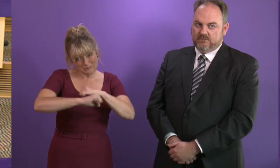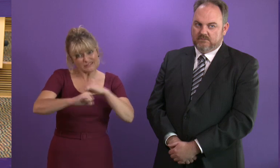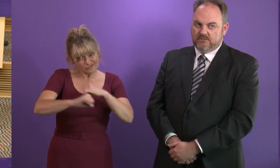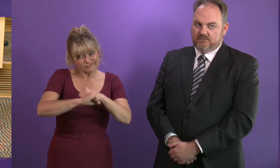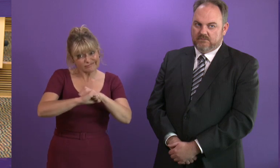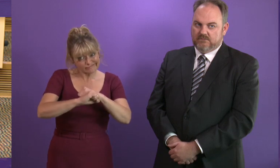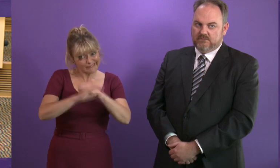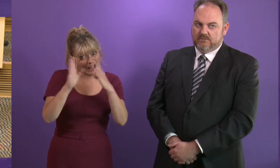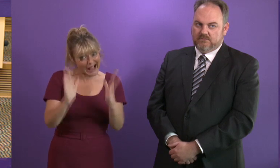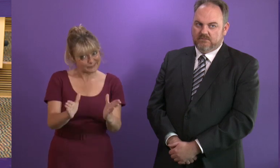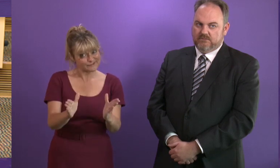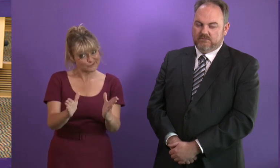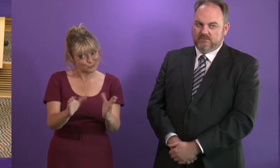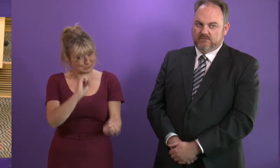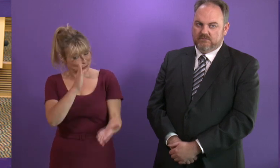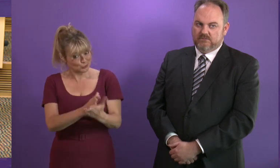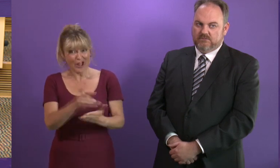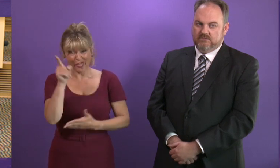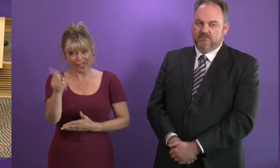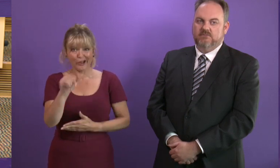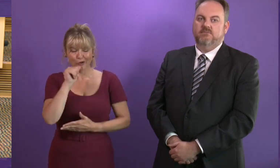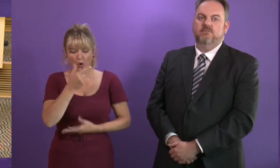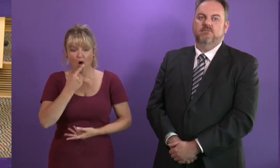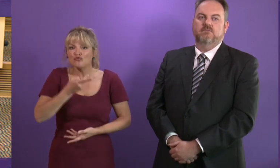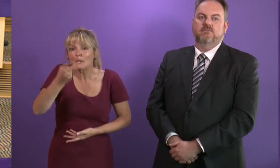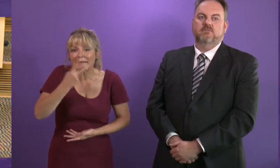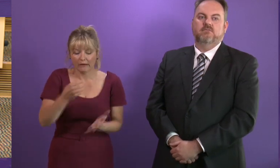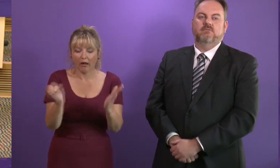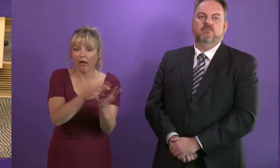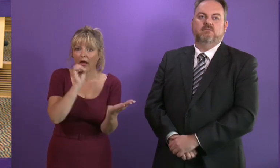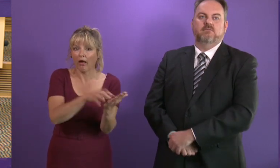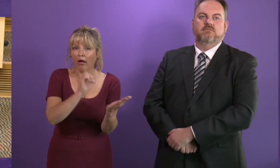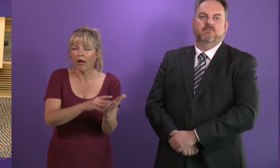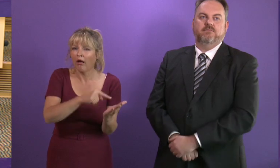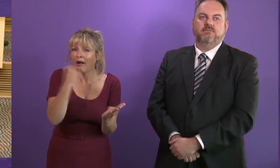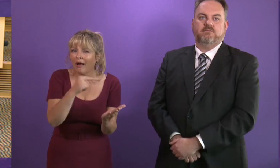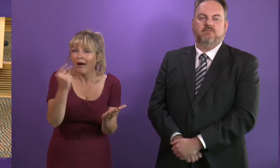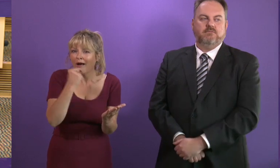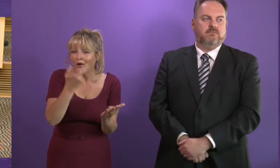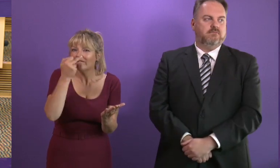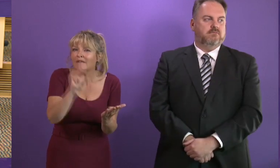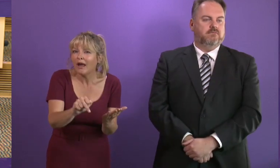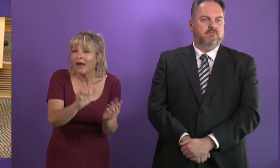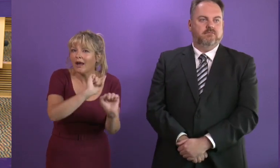not disseminating the myths and false impressions of HIV that we often read about.